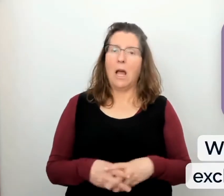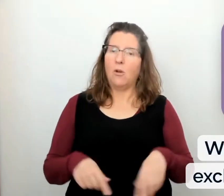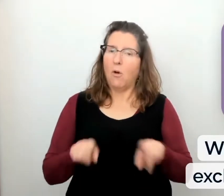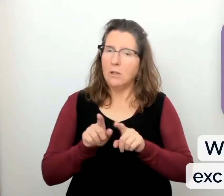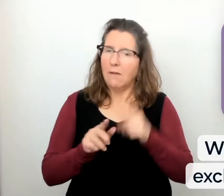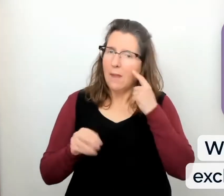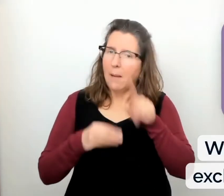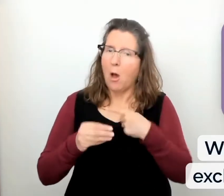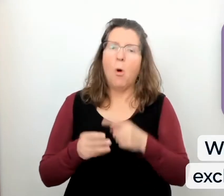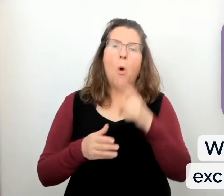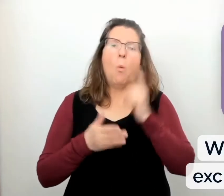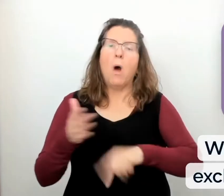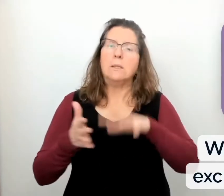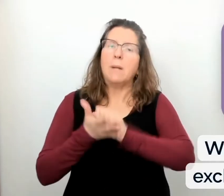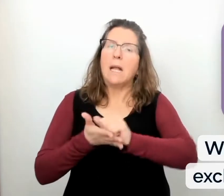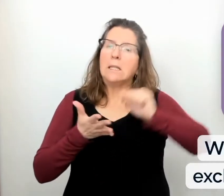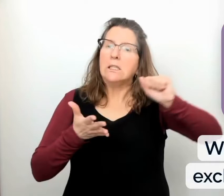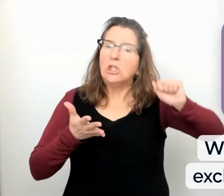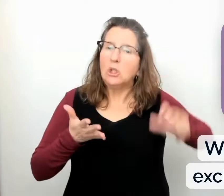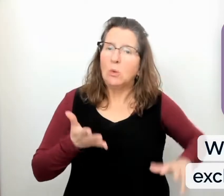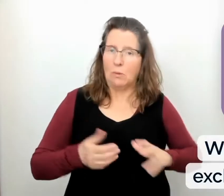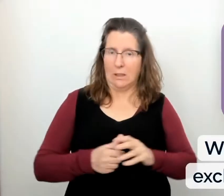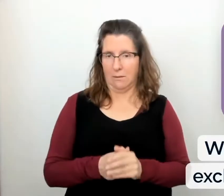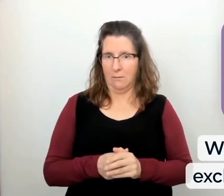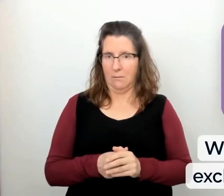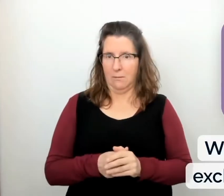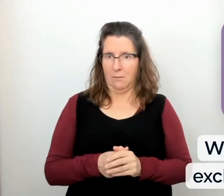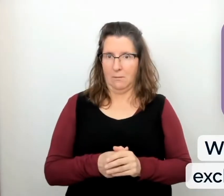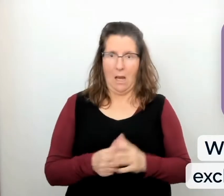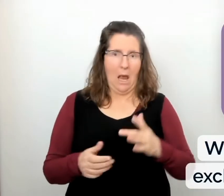Also consider . . . what is being actively excluded?